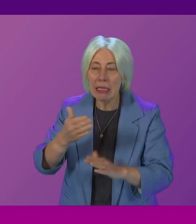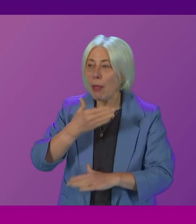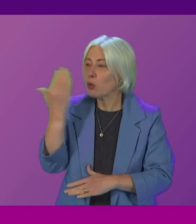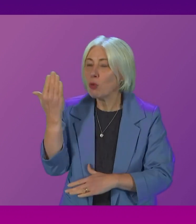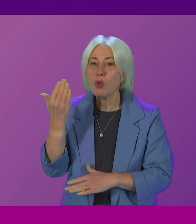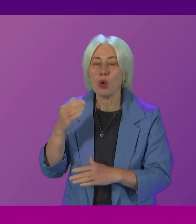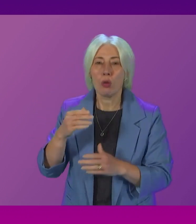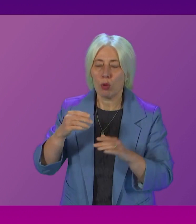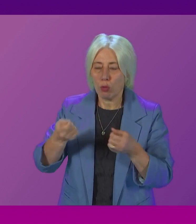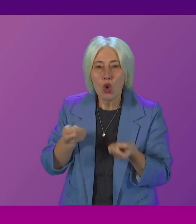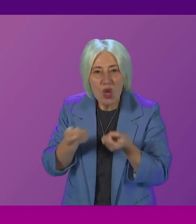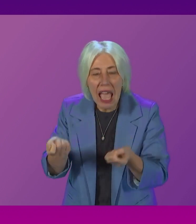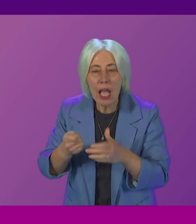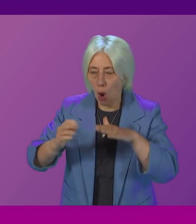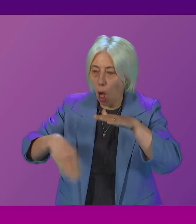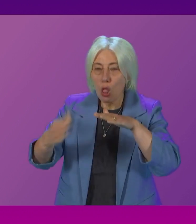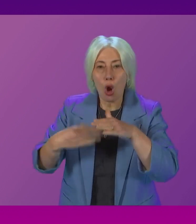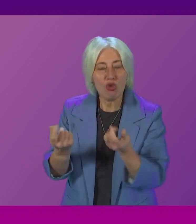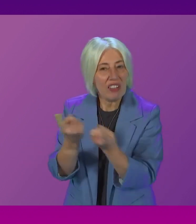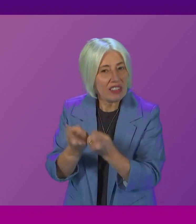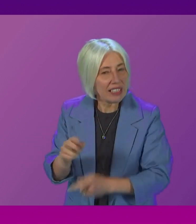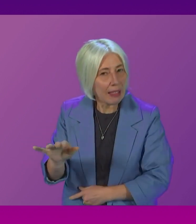The Scottish Government’s condemnation of Home Office use of hotel accommodation